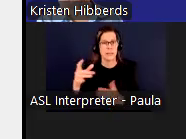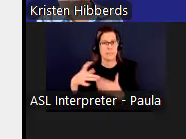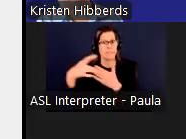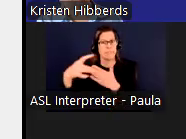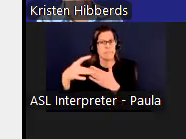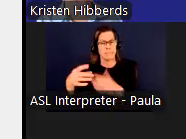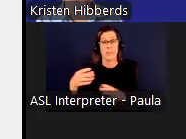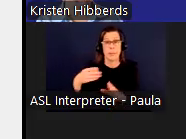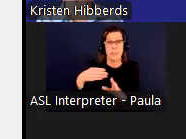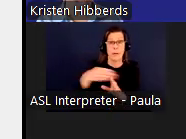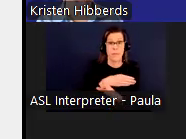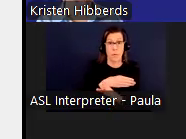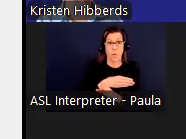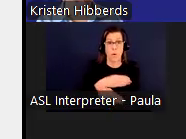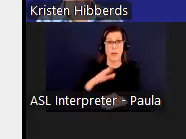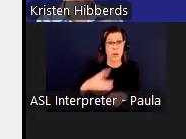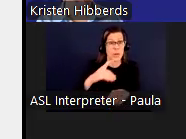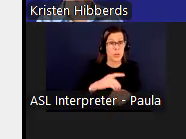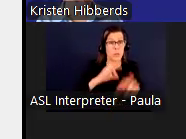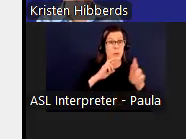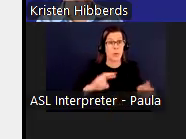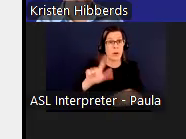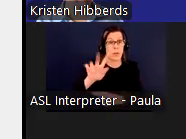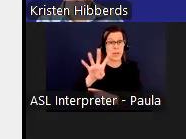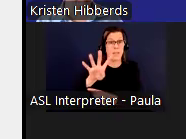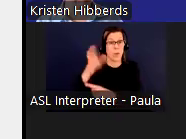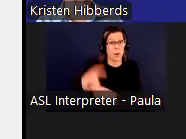it's your duty to report 24 hours a day, seven days a week.